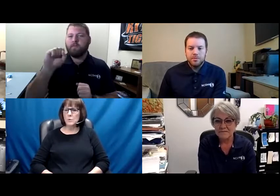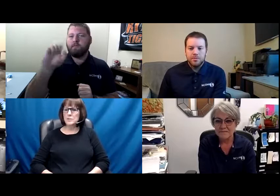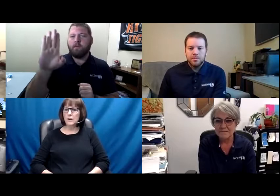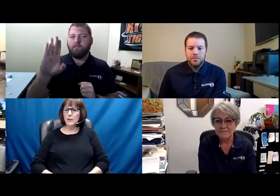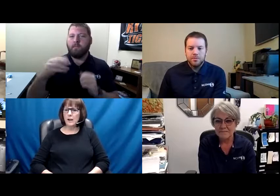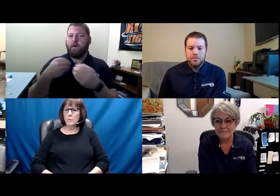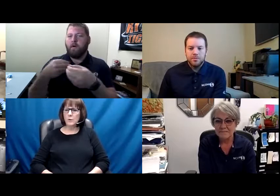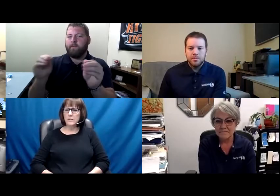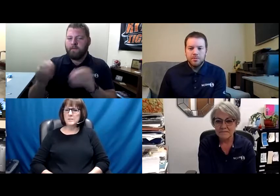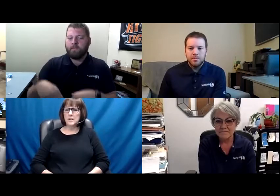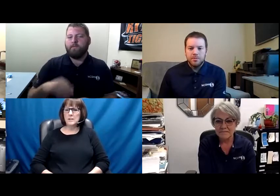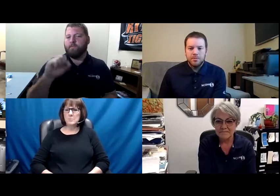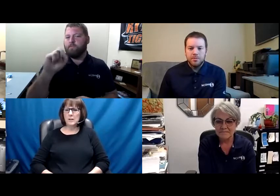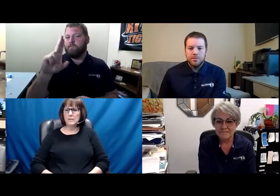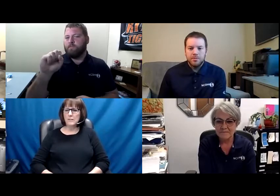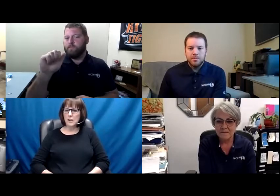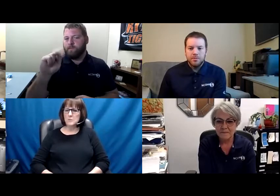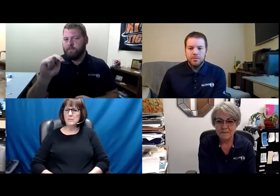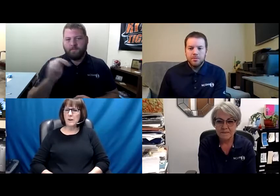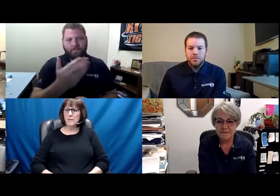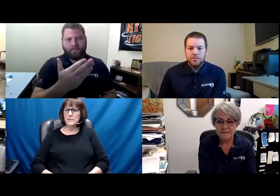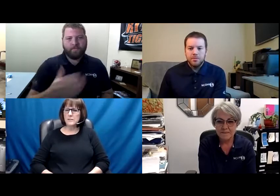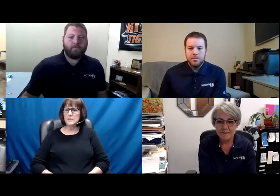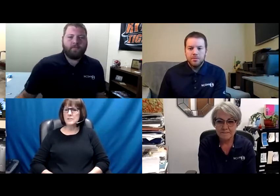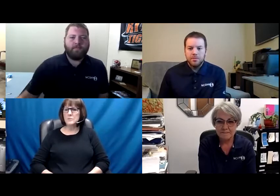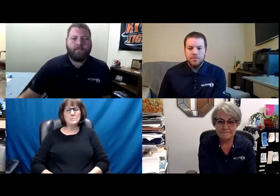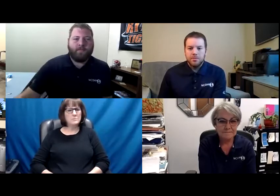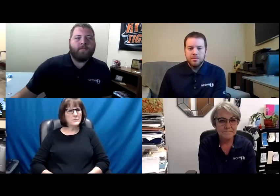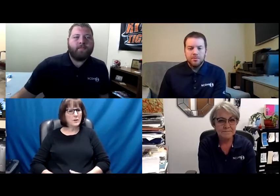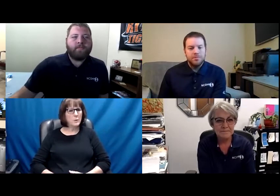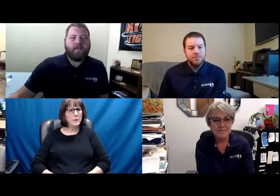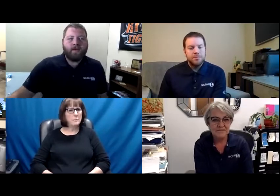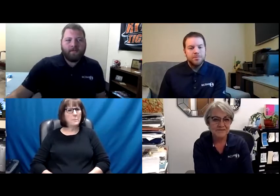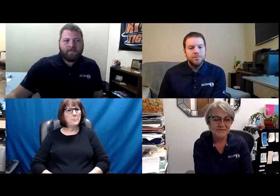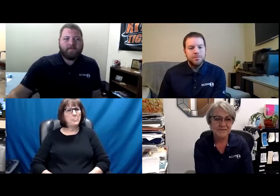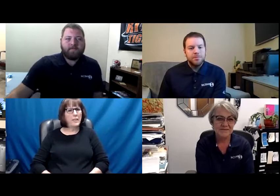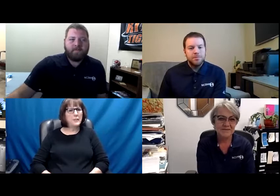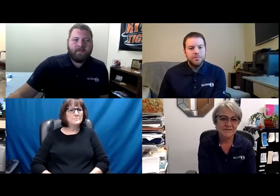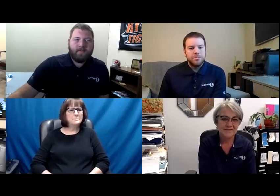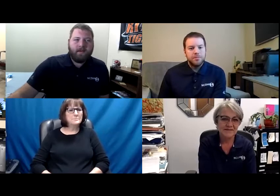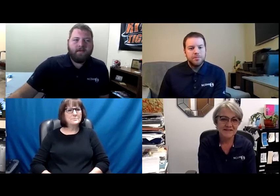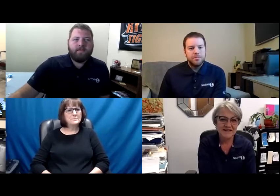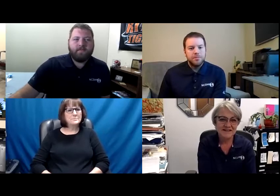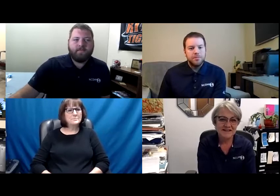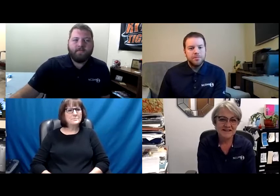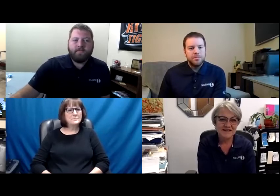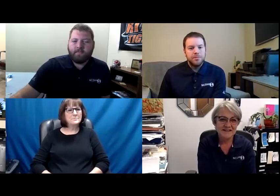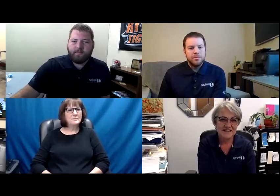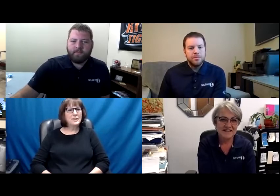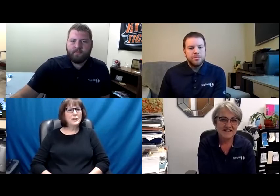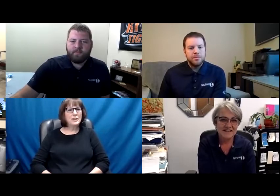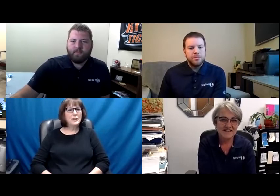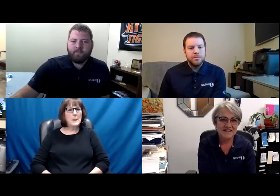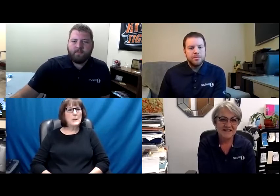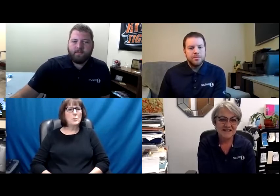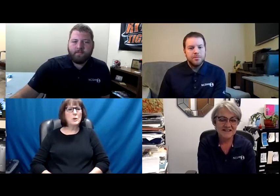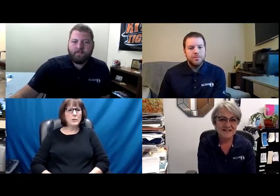start out with Scottsbluff, our Scottsbluff office and Susan take it away. You're muted.